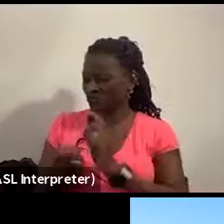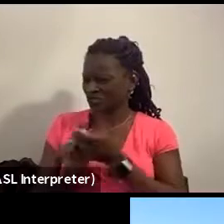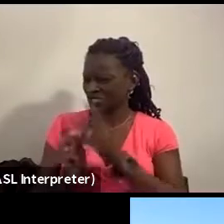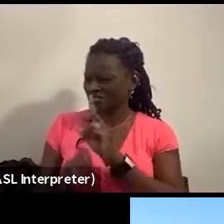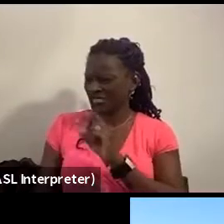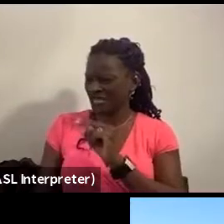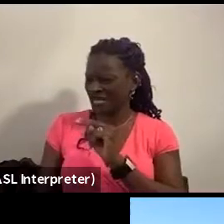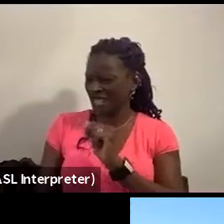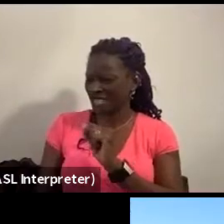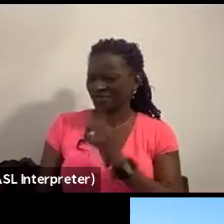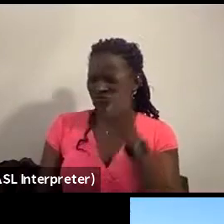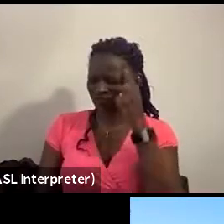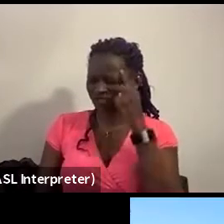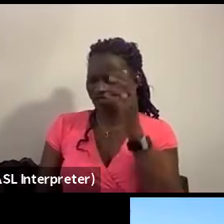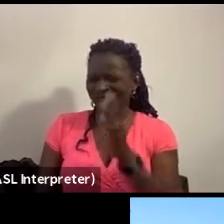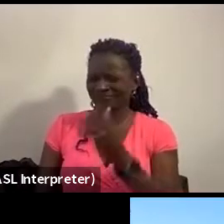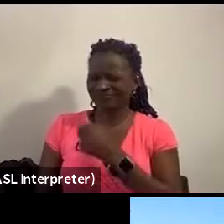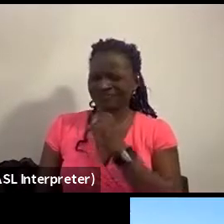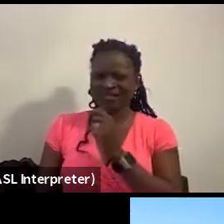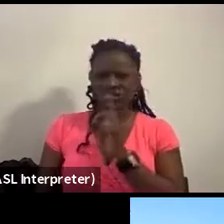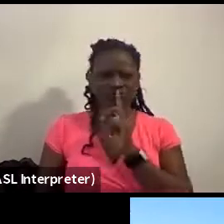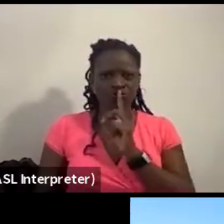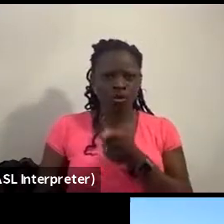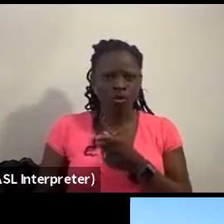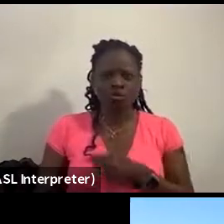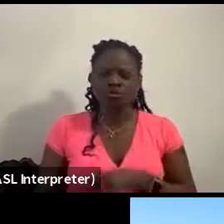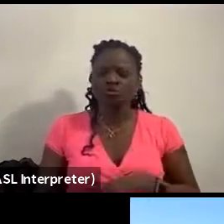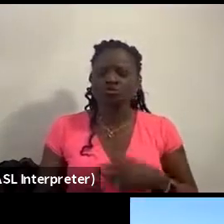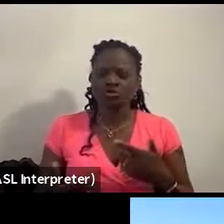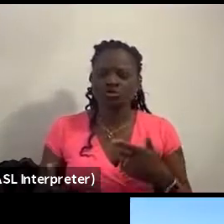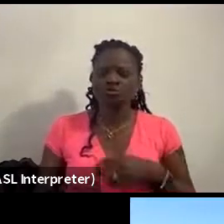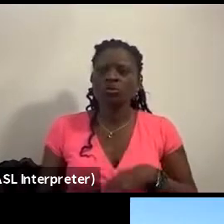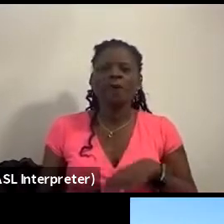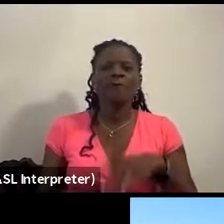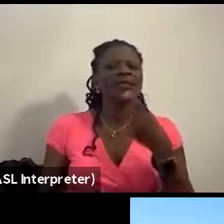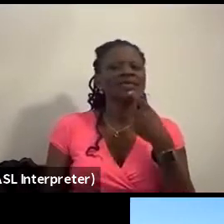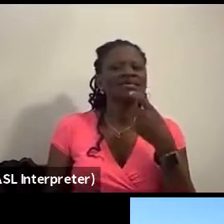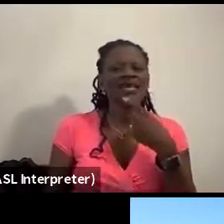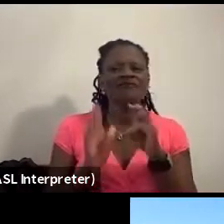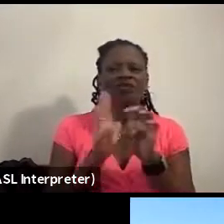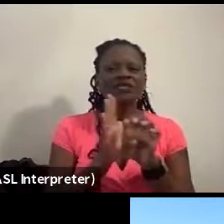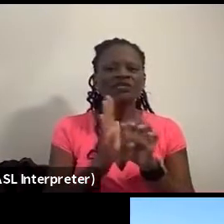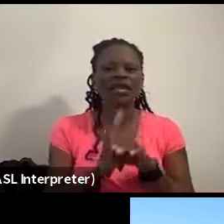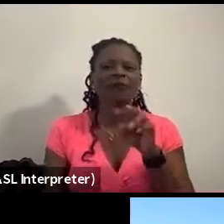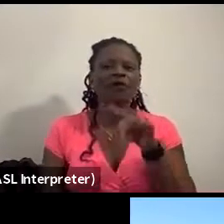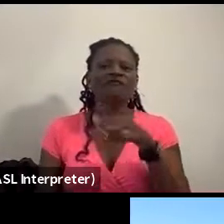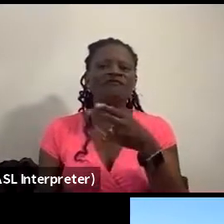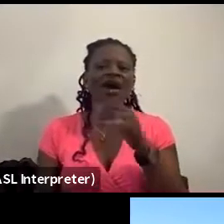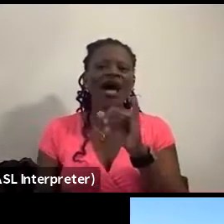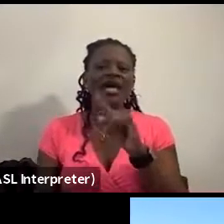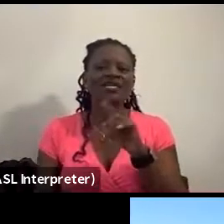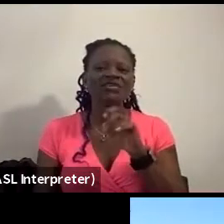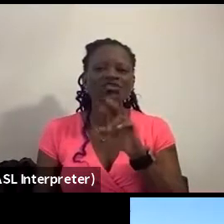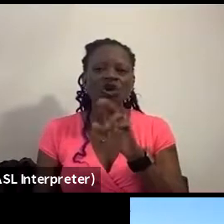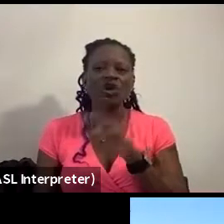These vaccines, particularly, let's just say Pfizer and Moderna, they do not get into your DNA. So there's no way they can alter your DNA.